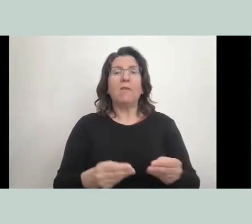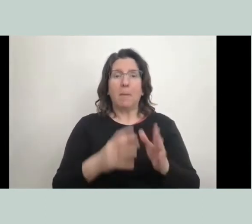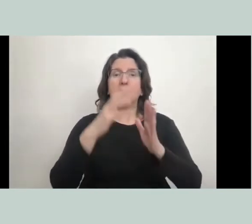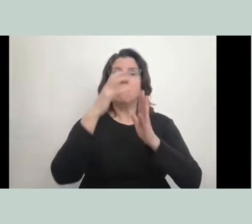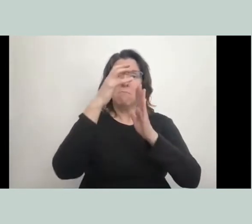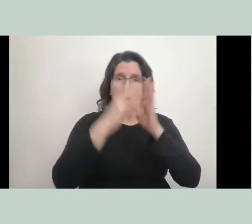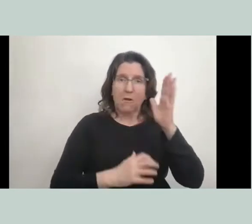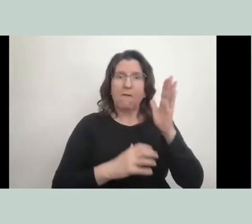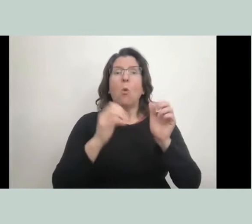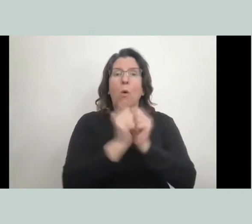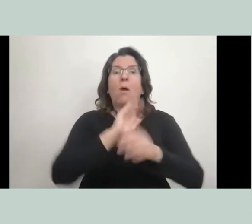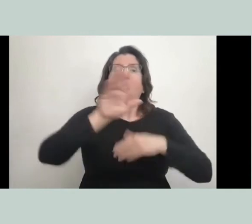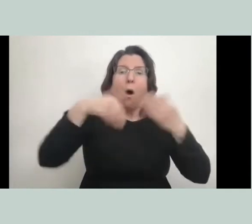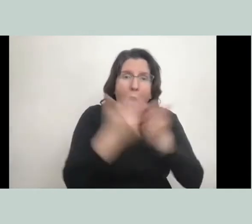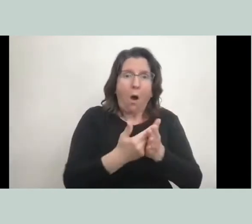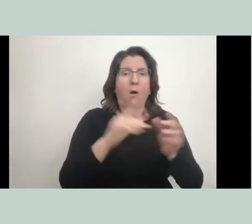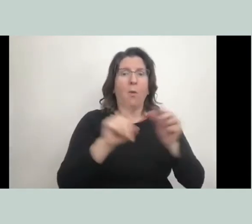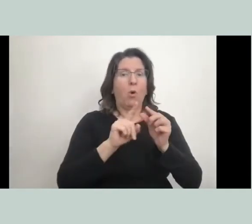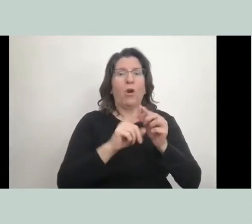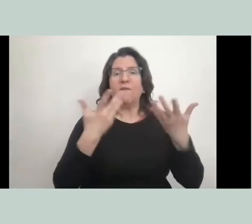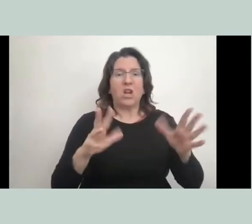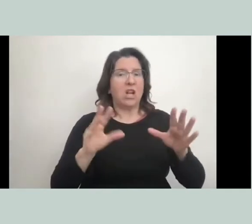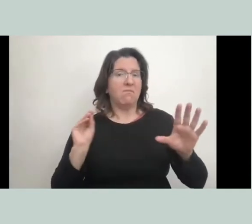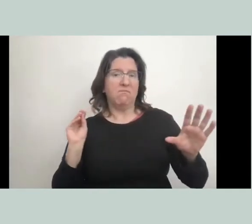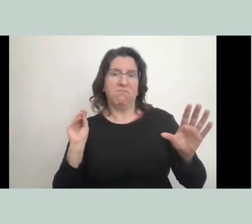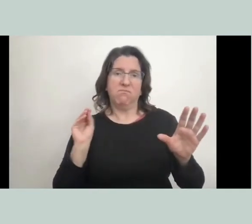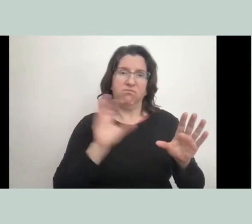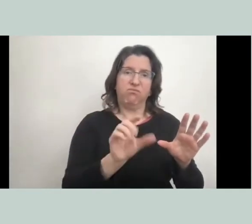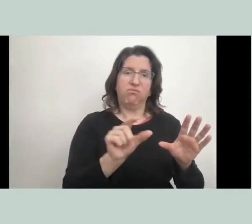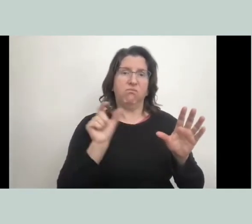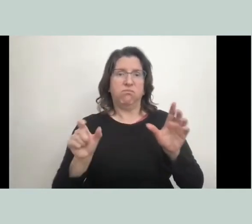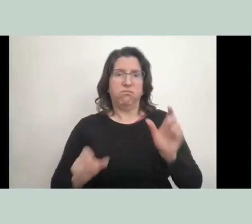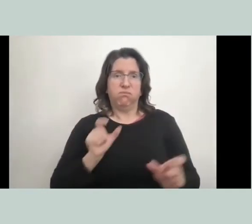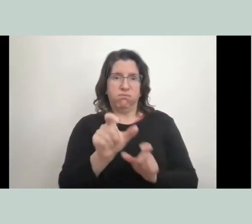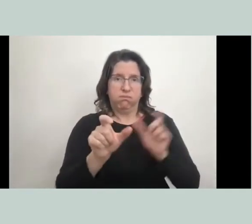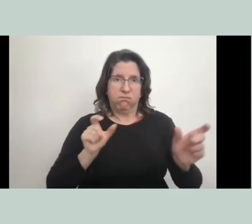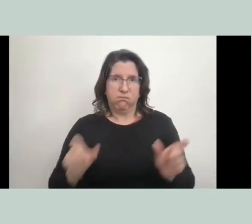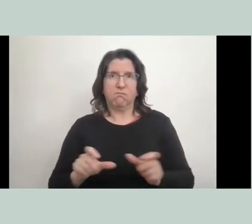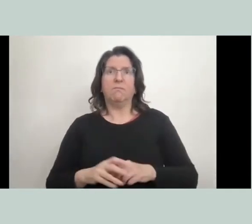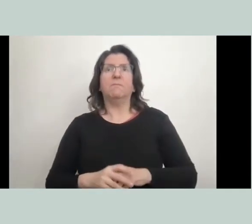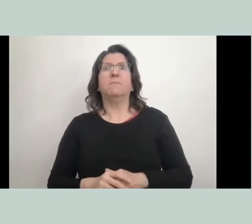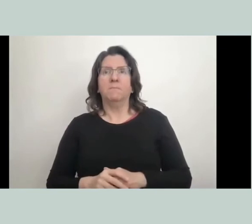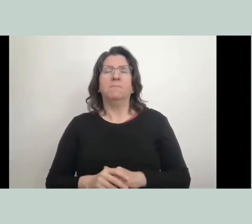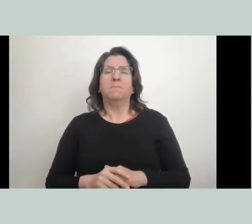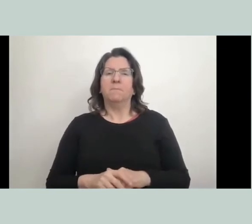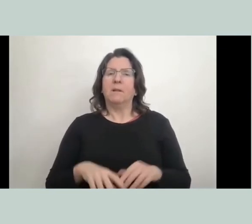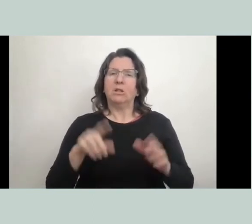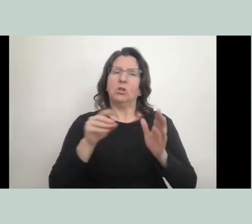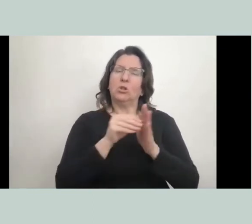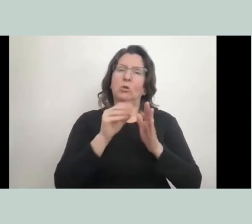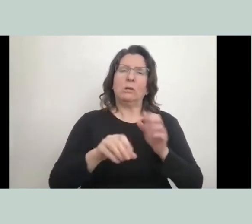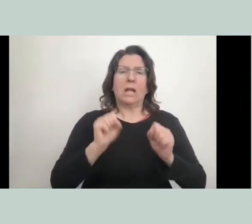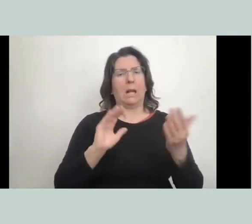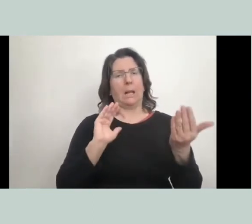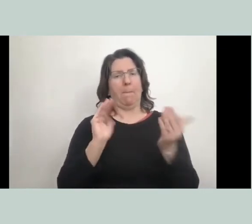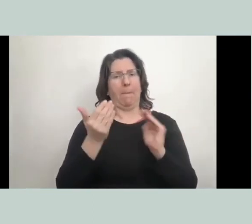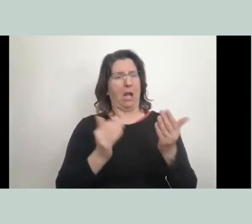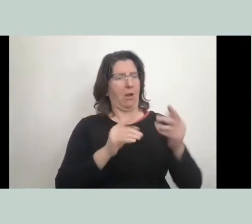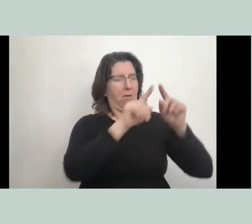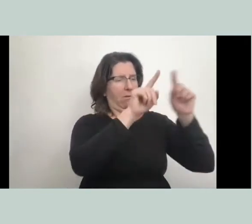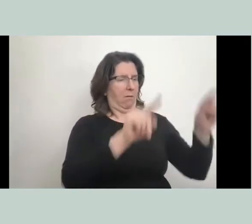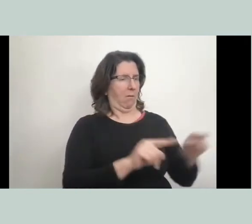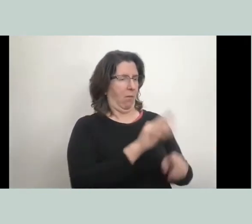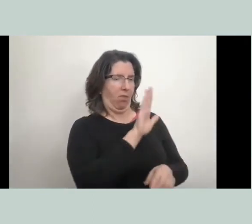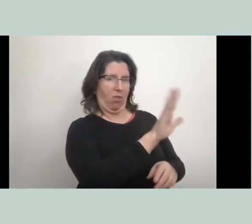When they're all done then you present the original text, and have them compare the two.